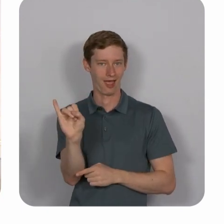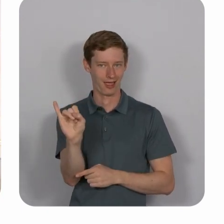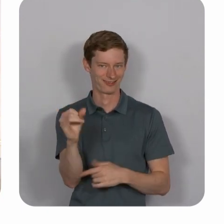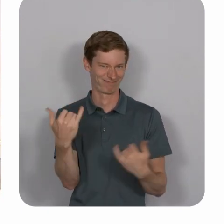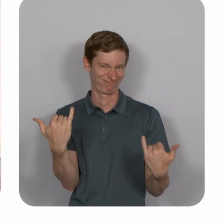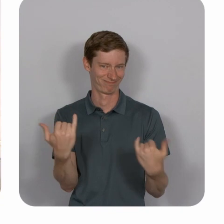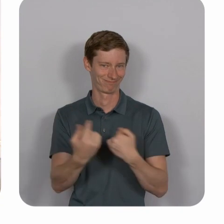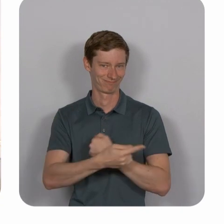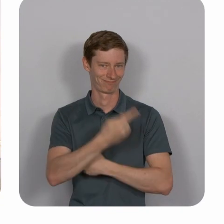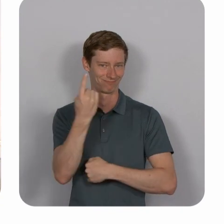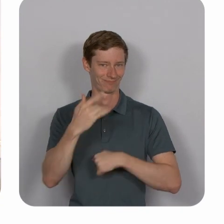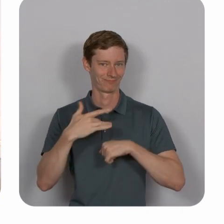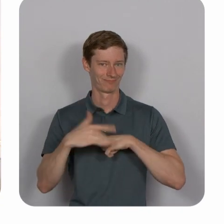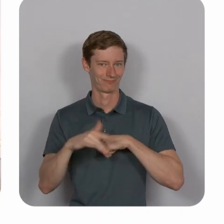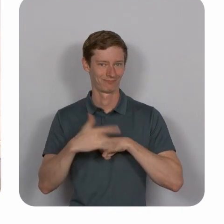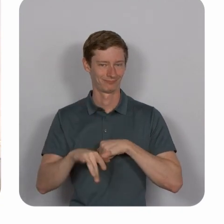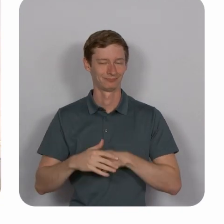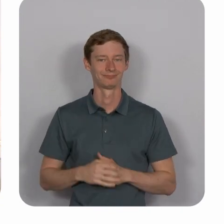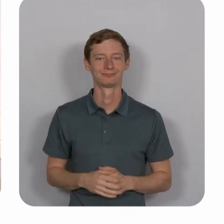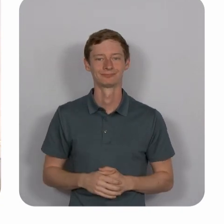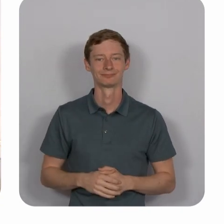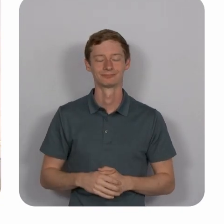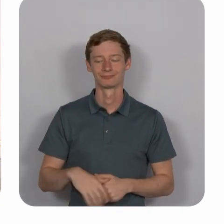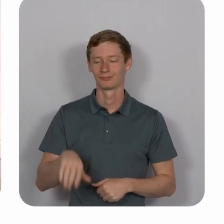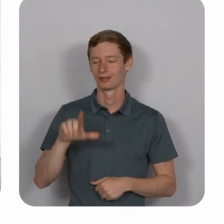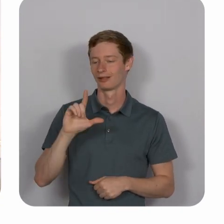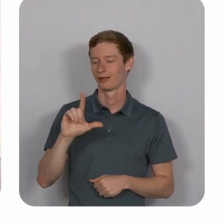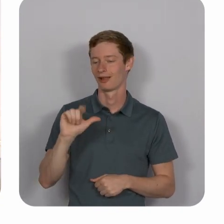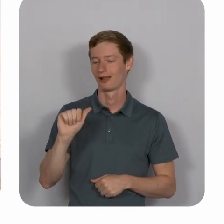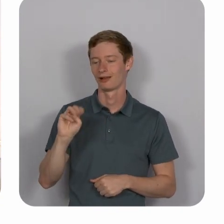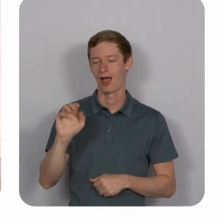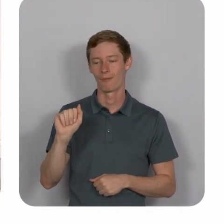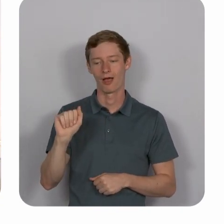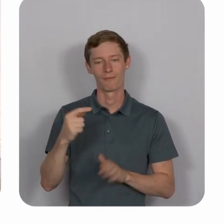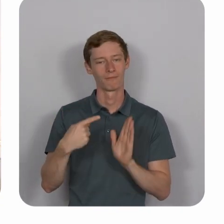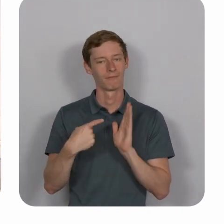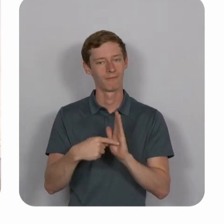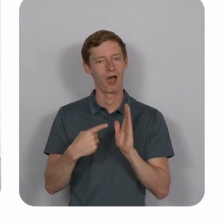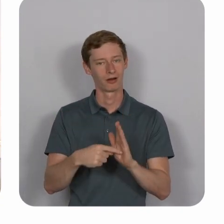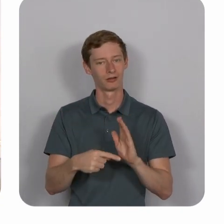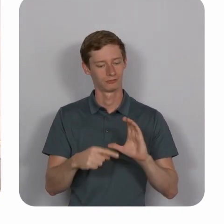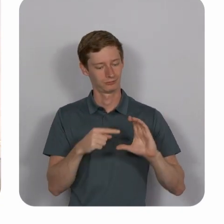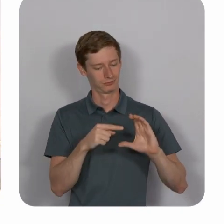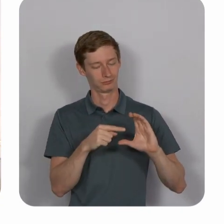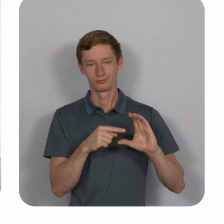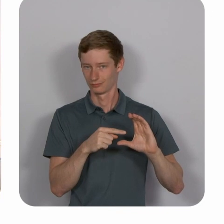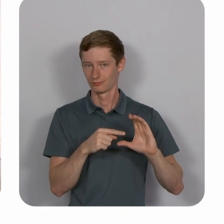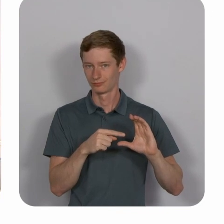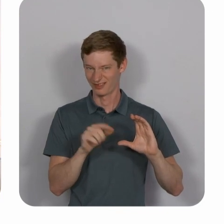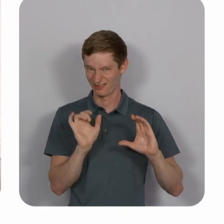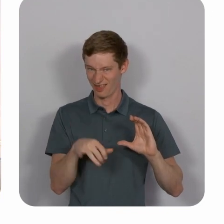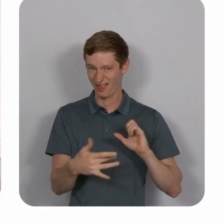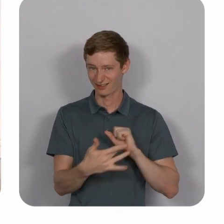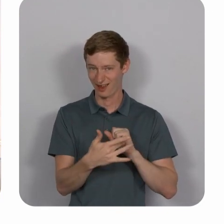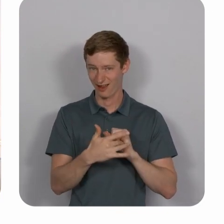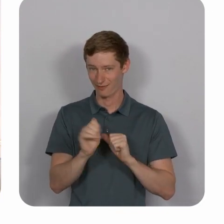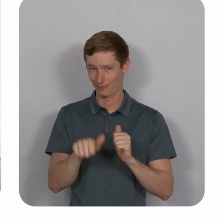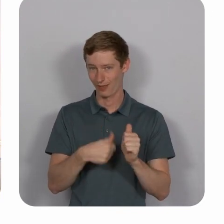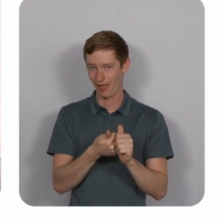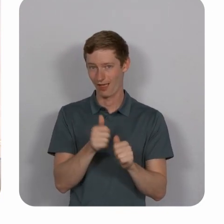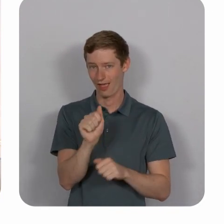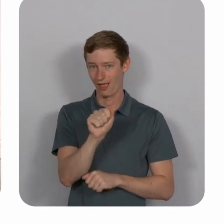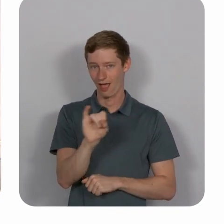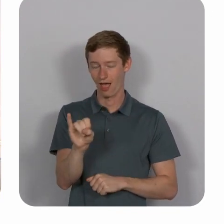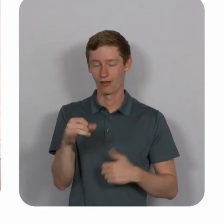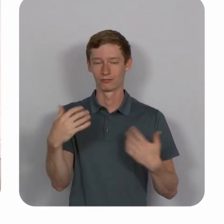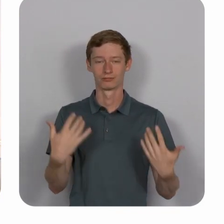Llama models: the technology behind AIs is amazing in assisting our users